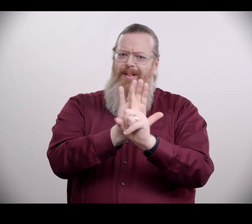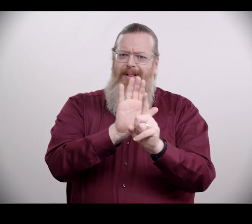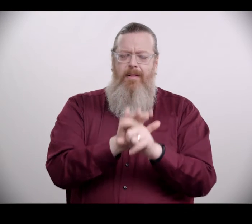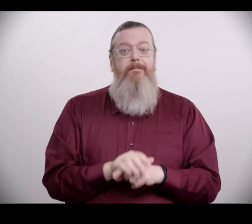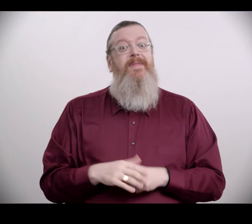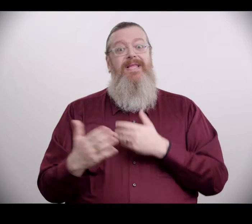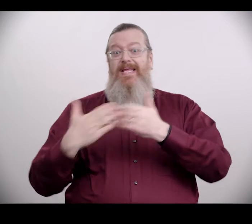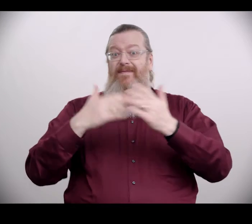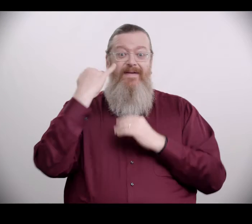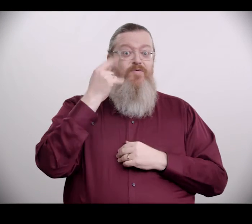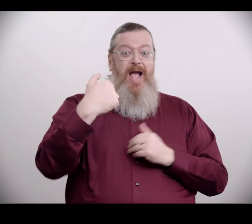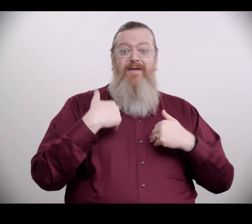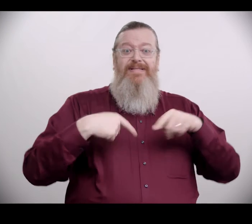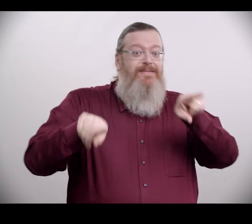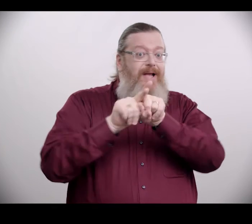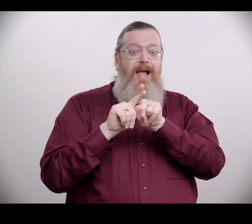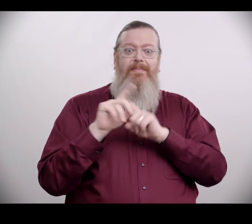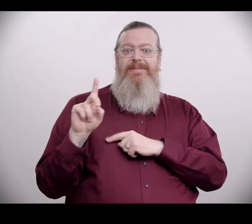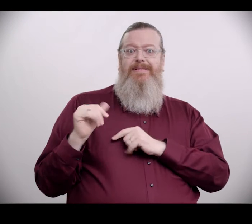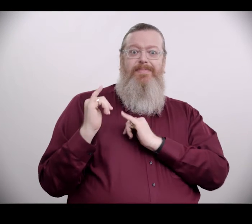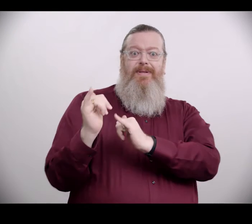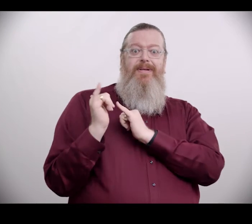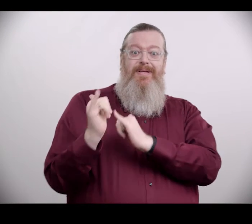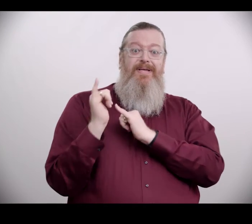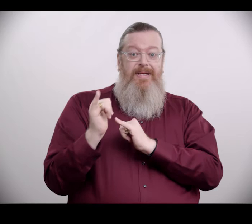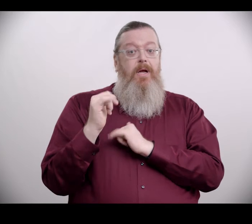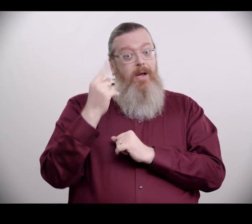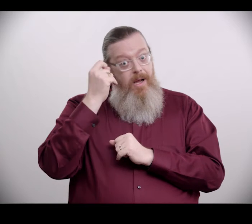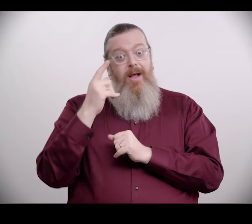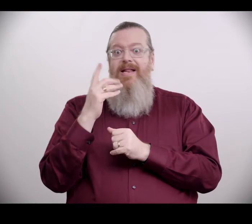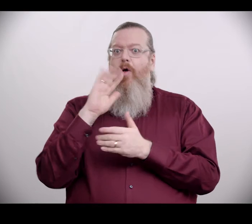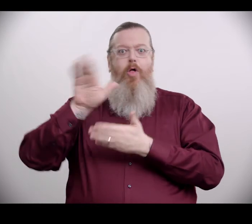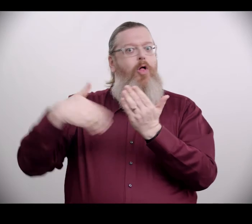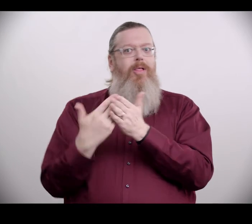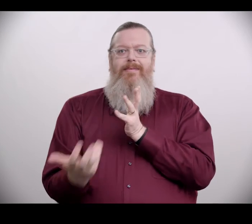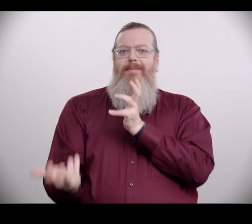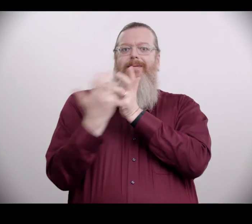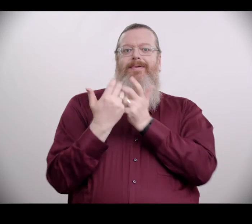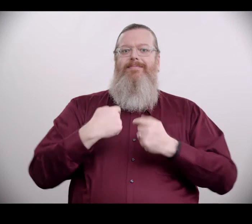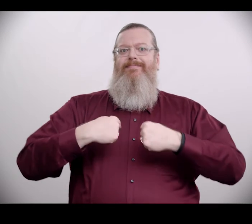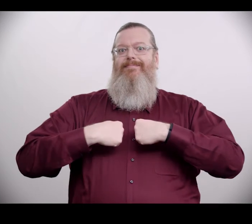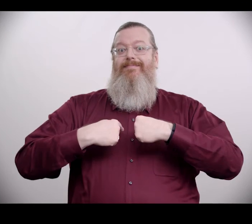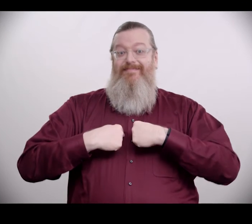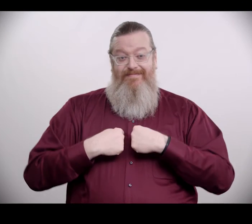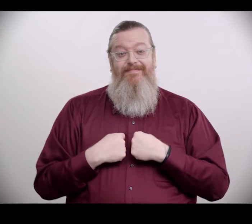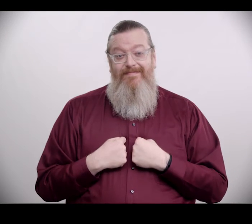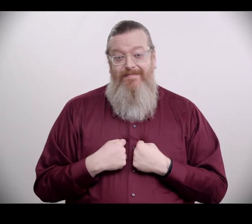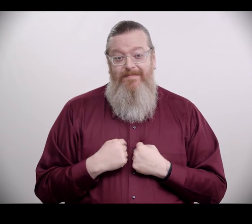Even if you have the same disability, what accommodates the needs of some people may not work for you.